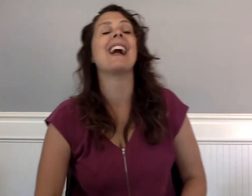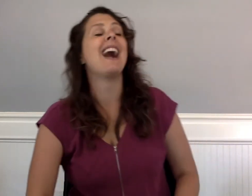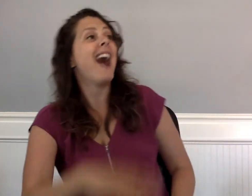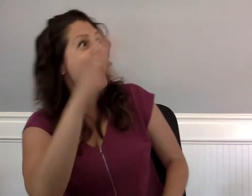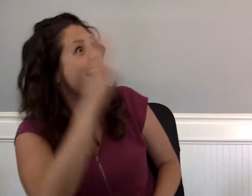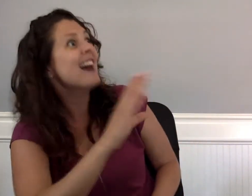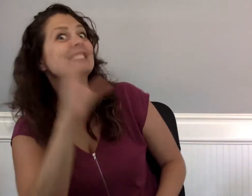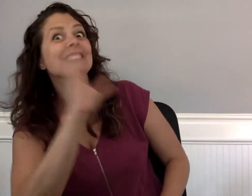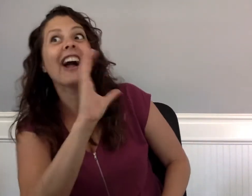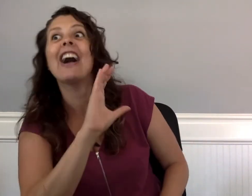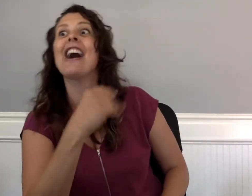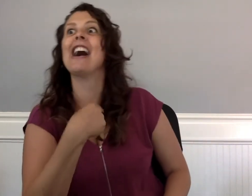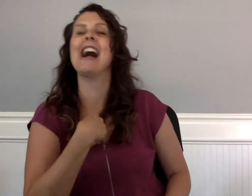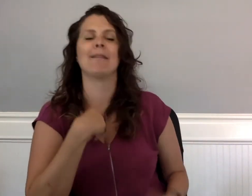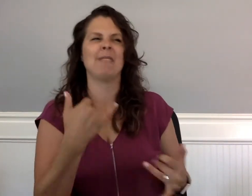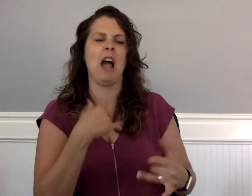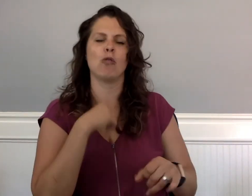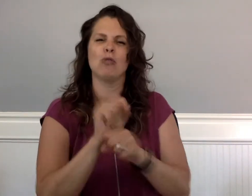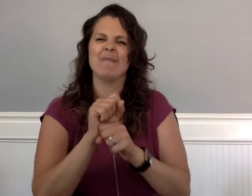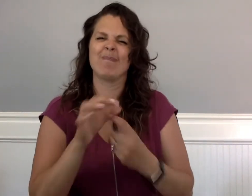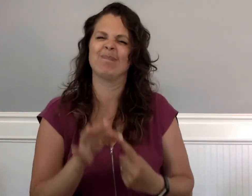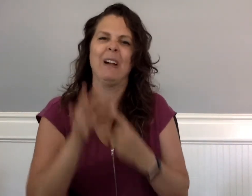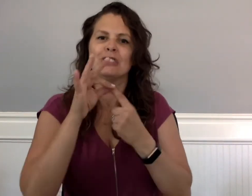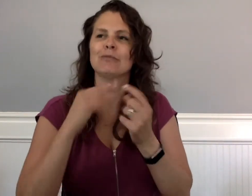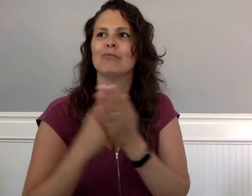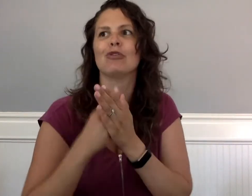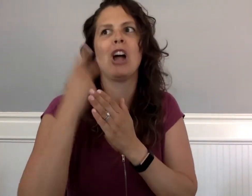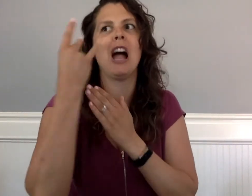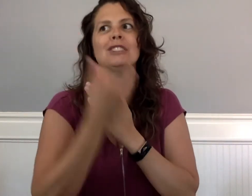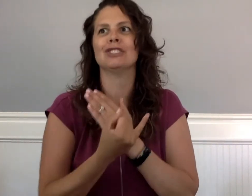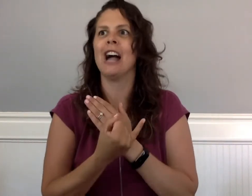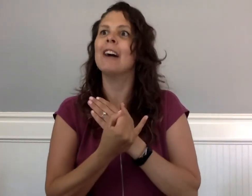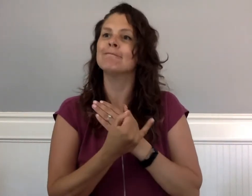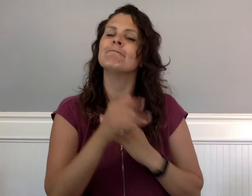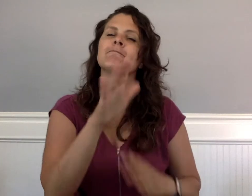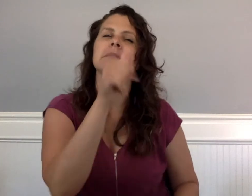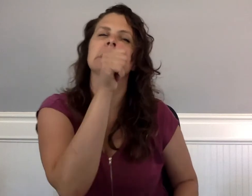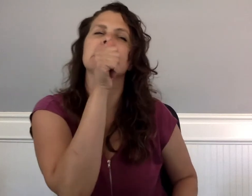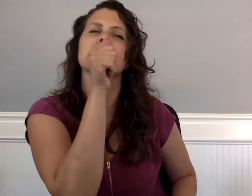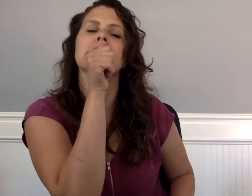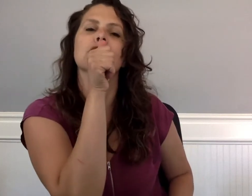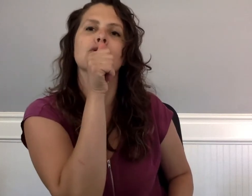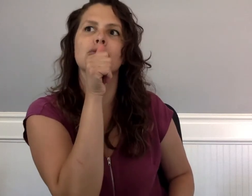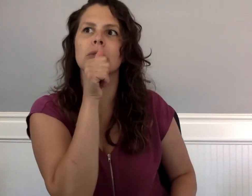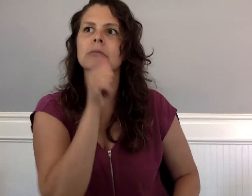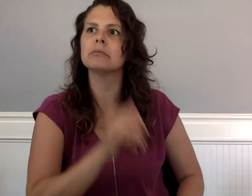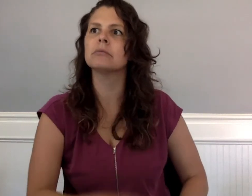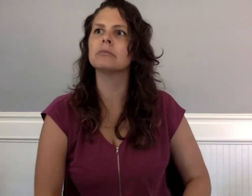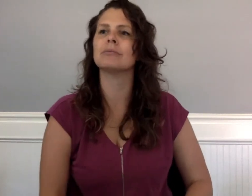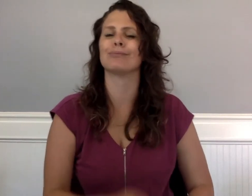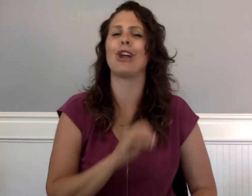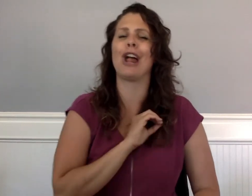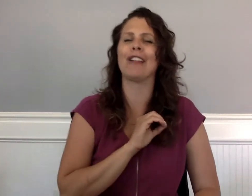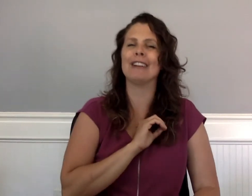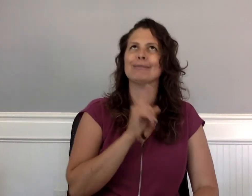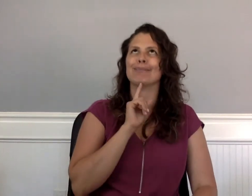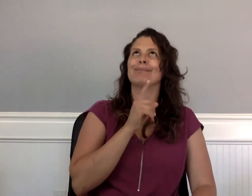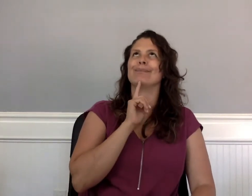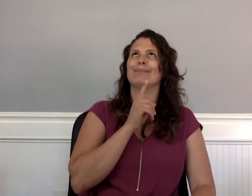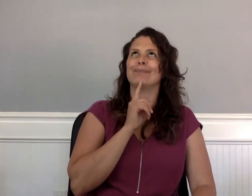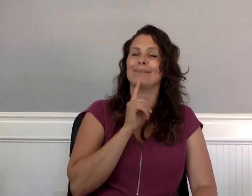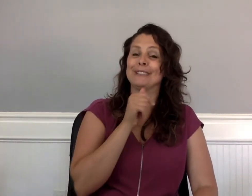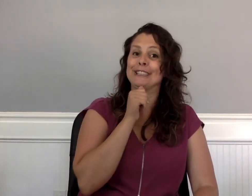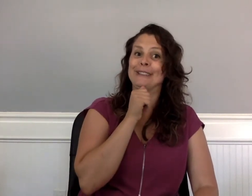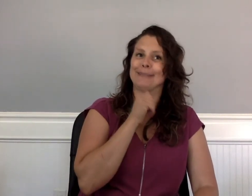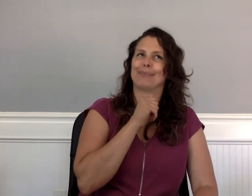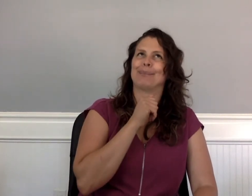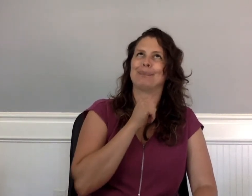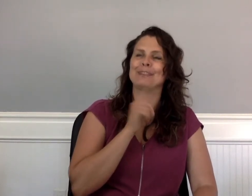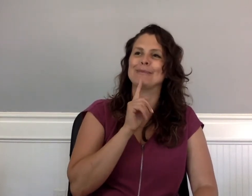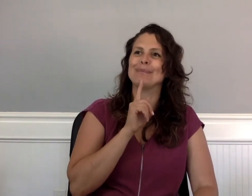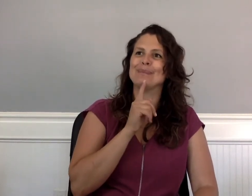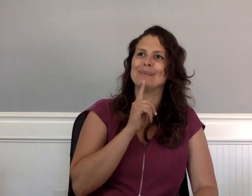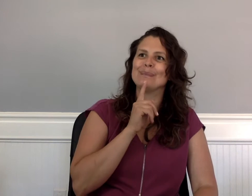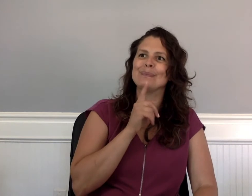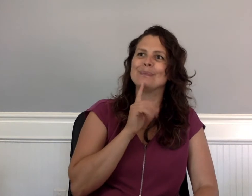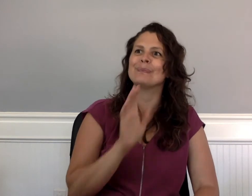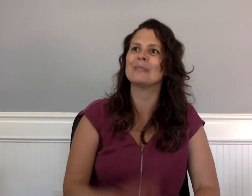“Hi, Charlie! I’m doing a special project,” Millie told him. “It’s a secret.” “Sure it is,” Oliver said.